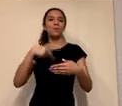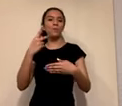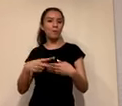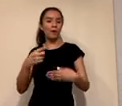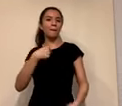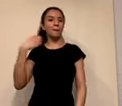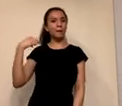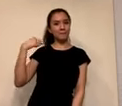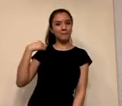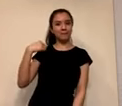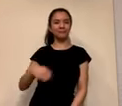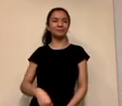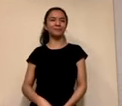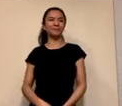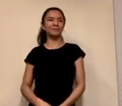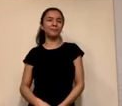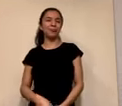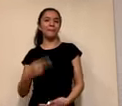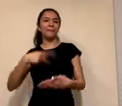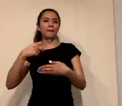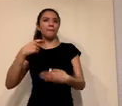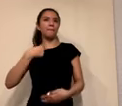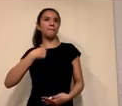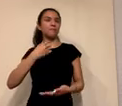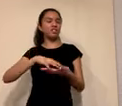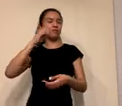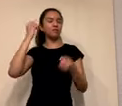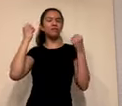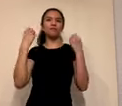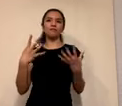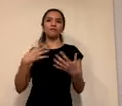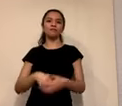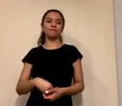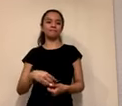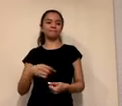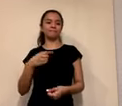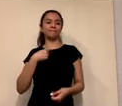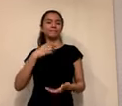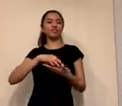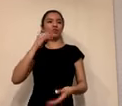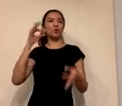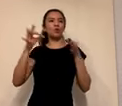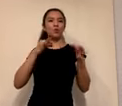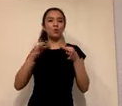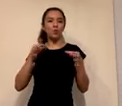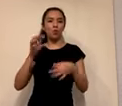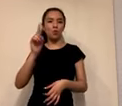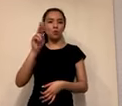Once in the program, I learned about the other duties a Medical Laboratory Scientist performs in addition to microbiology.